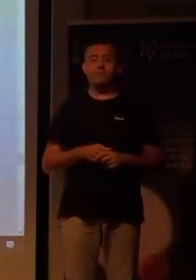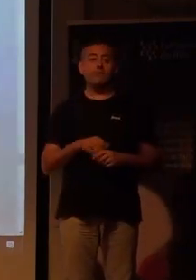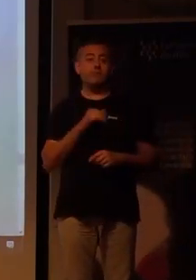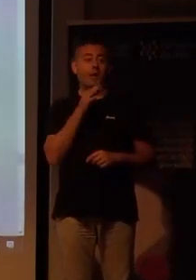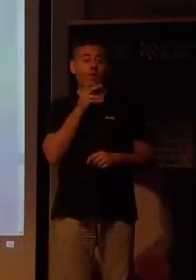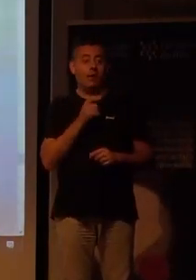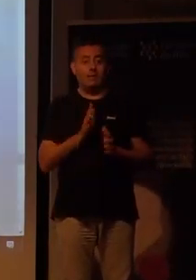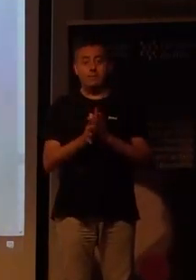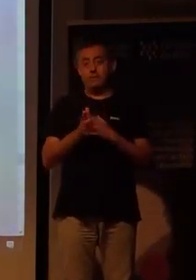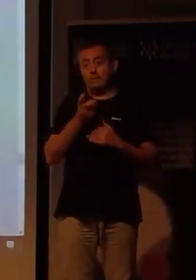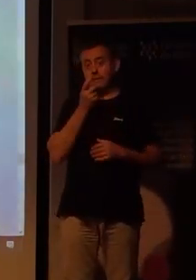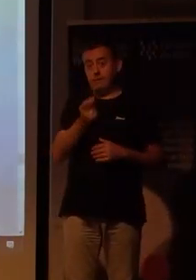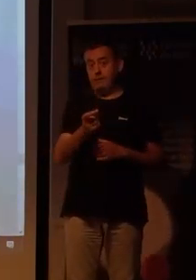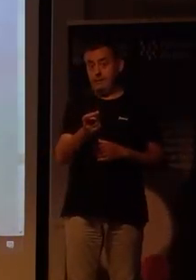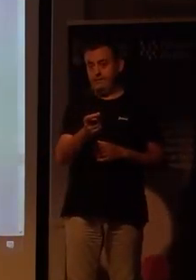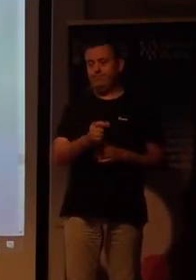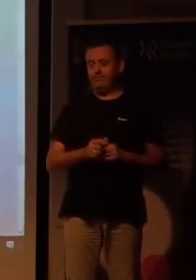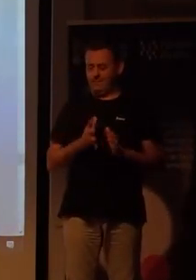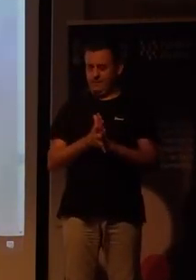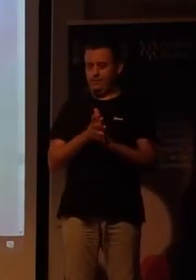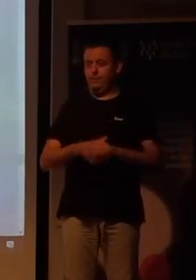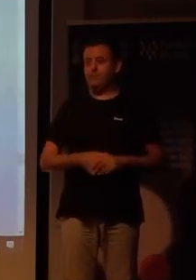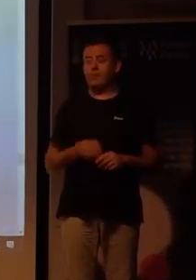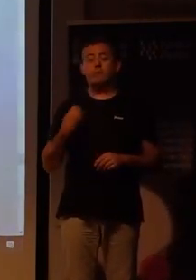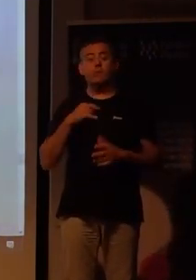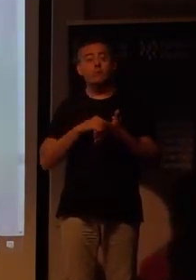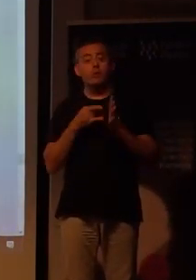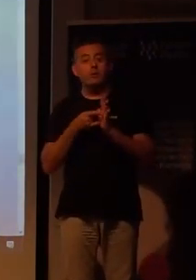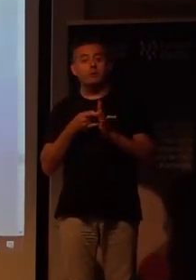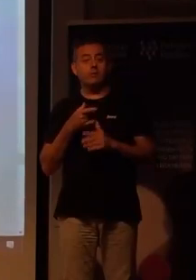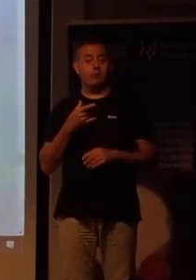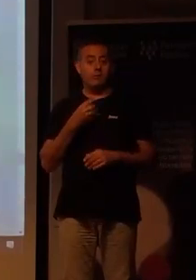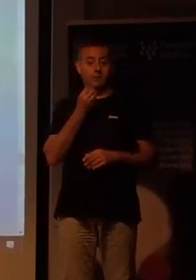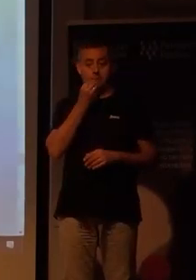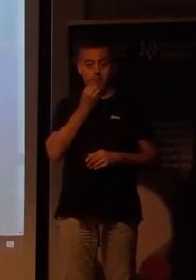that we are carrying out right now from Polibienestar called U-Garden, we were lucky,